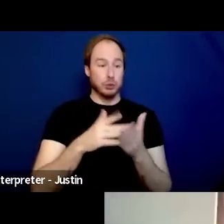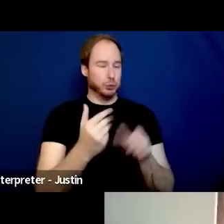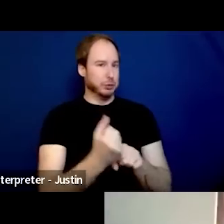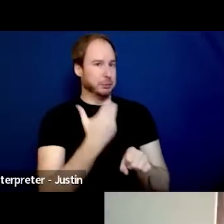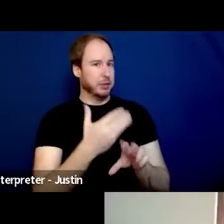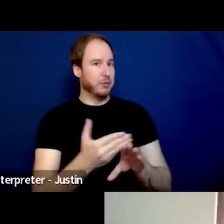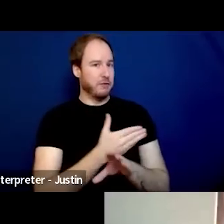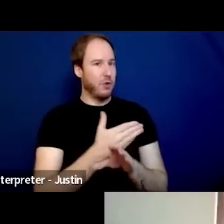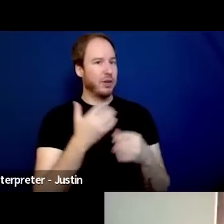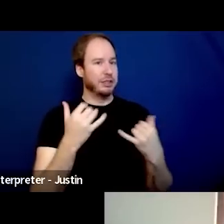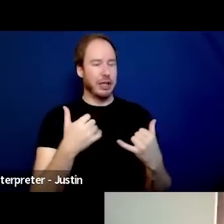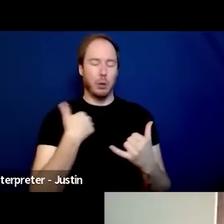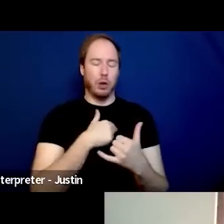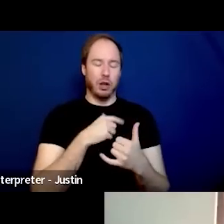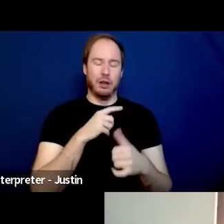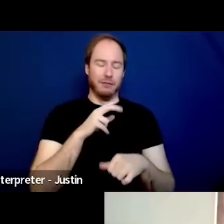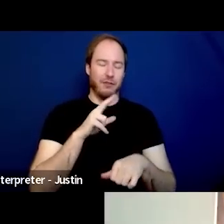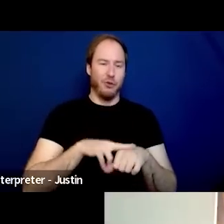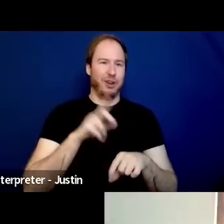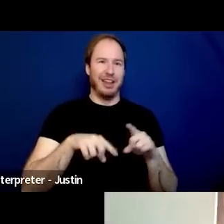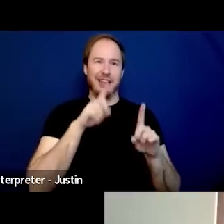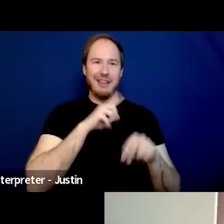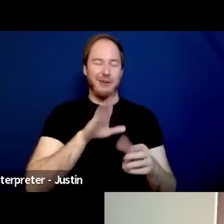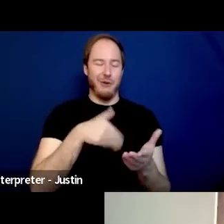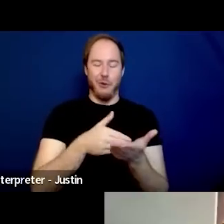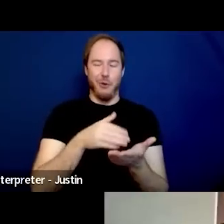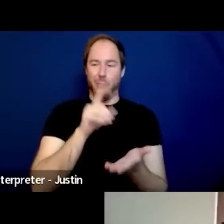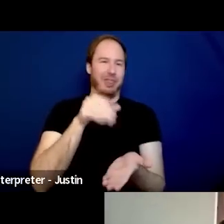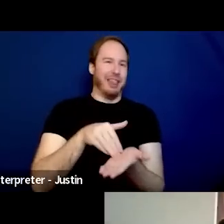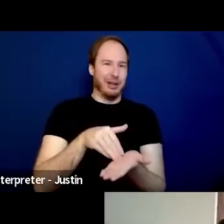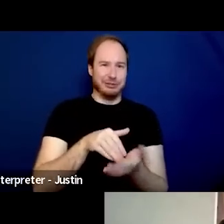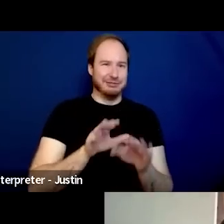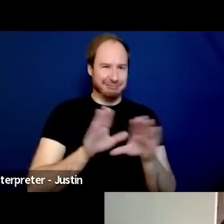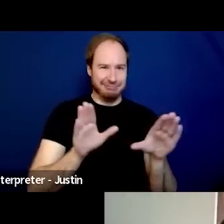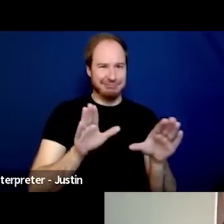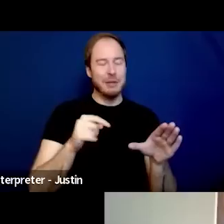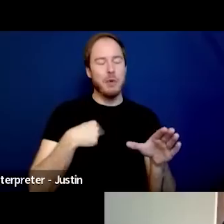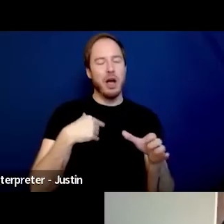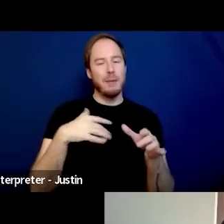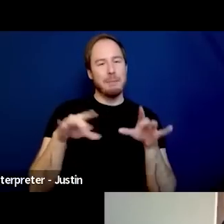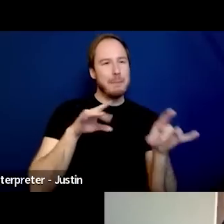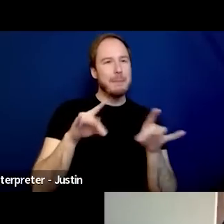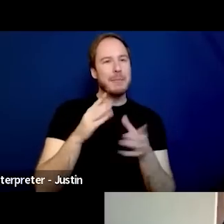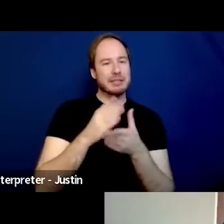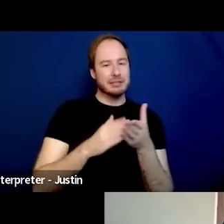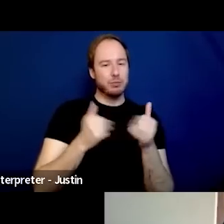Obviously, we're not going to be able to get to all of those in 20 minutes. So I just wanted to kind of group them